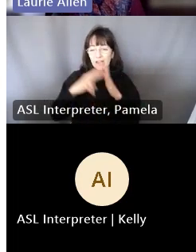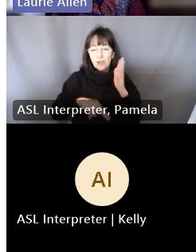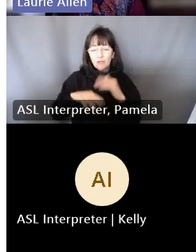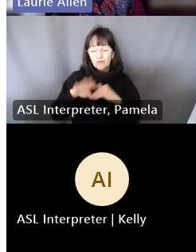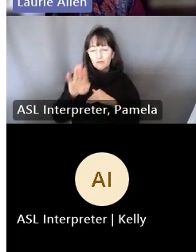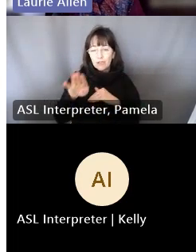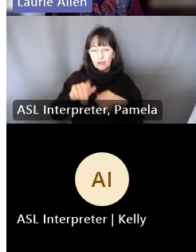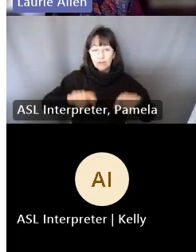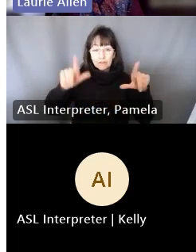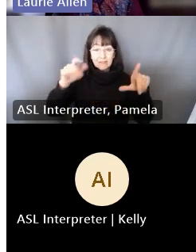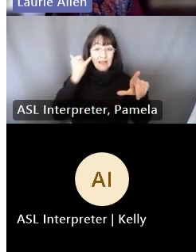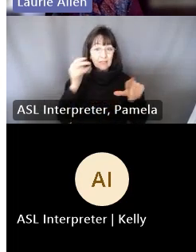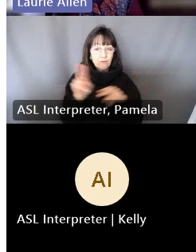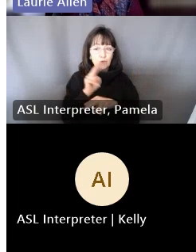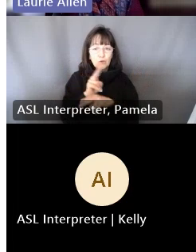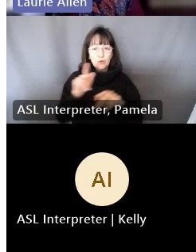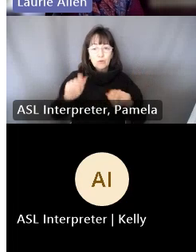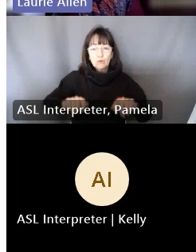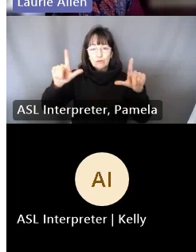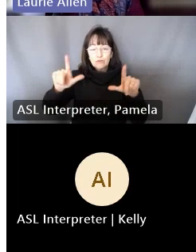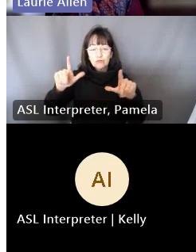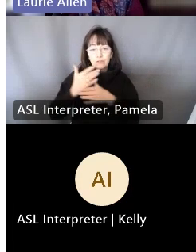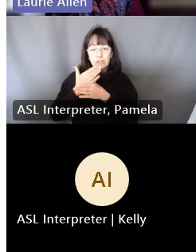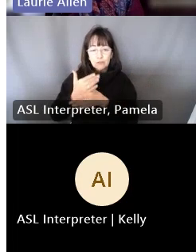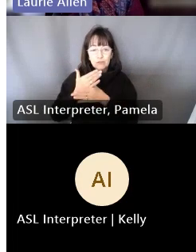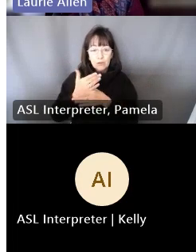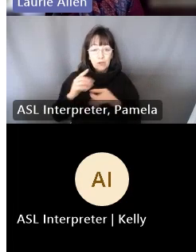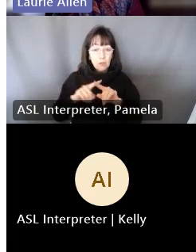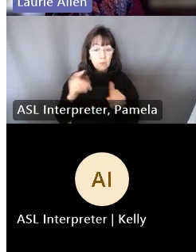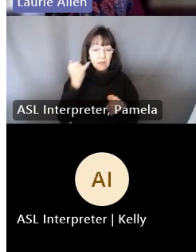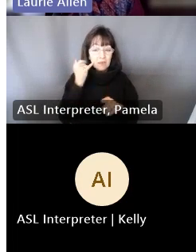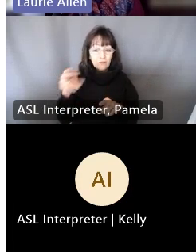But if you use PowerPoint Live to present, a screen reader can read your slides.